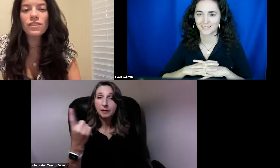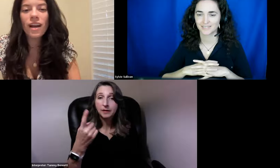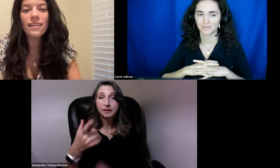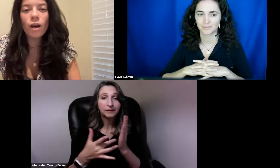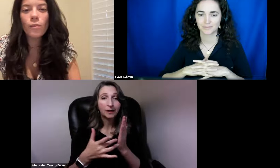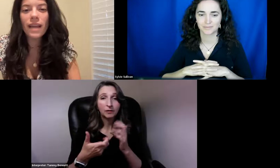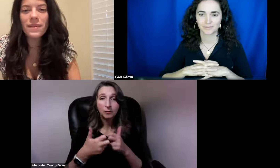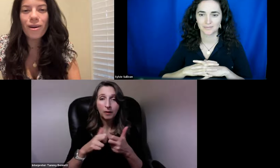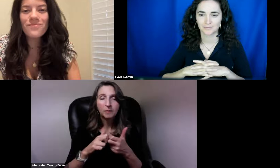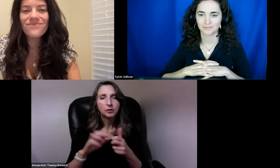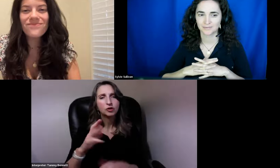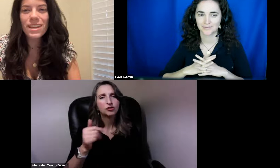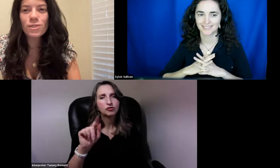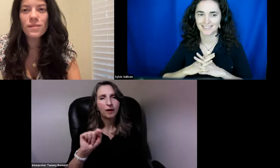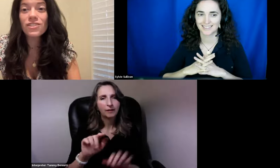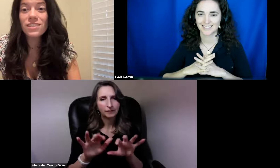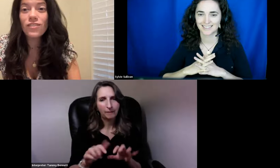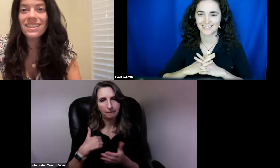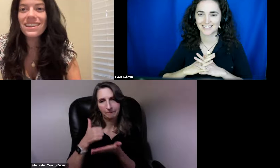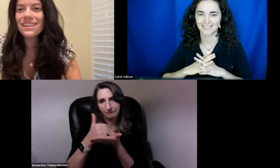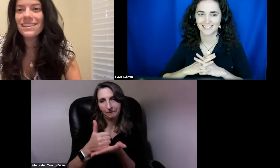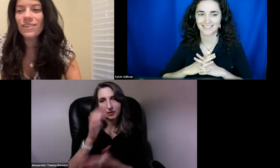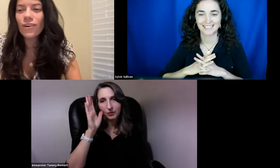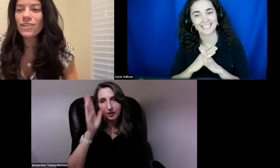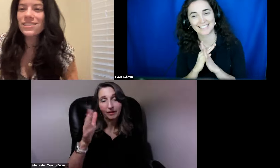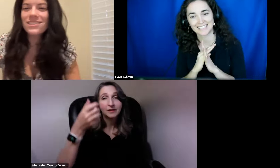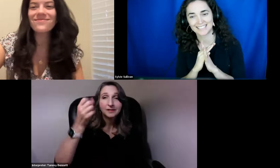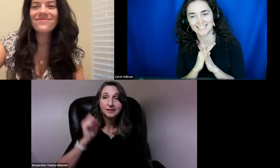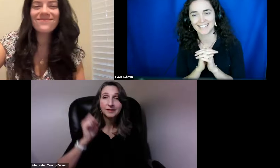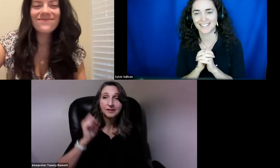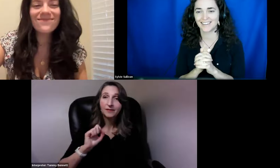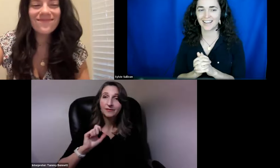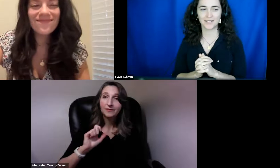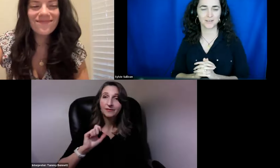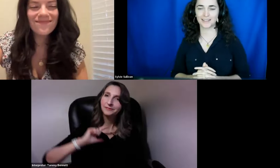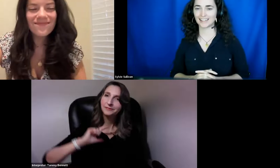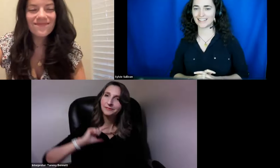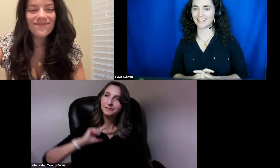in the chat, and I'll be happy to help Thank you so much. Sylvie, it's all yours. Thank you, Natalie.